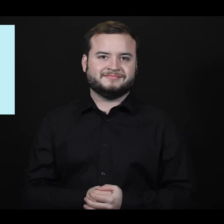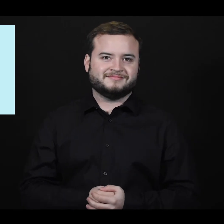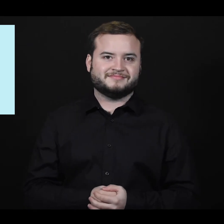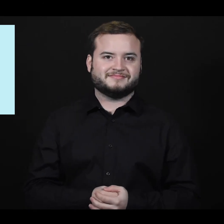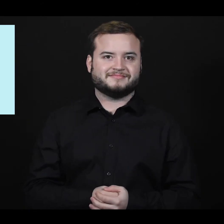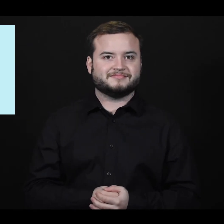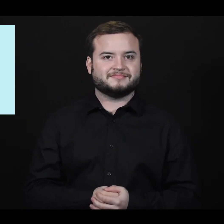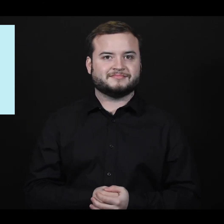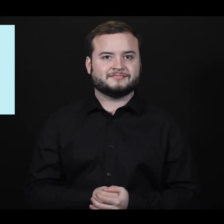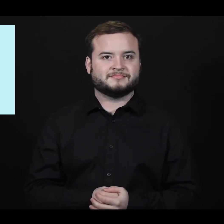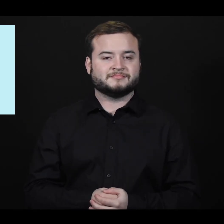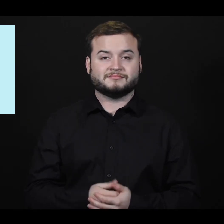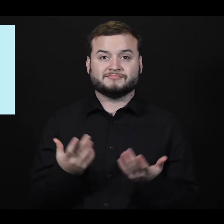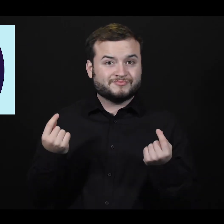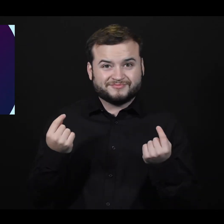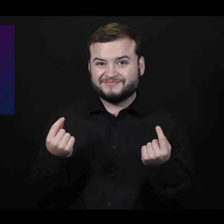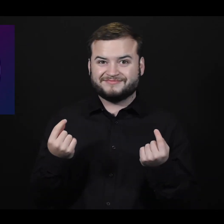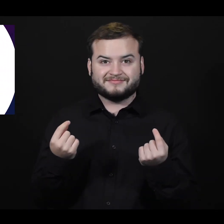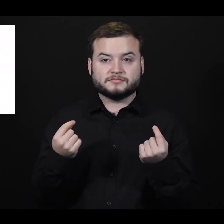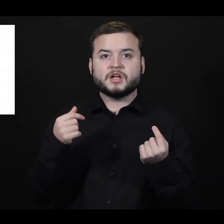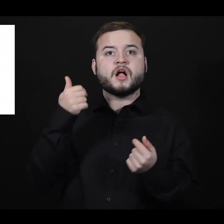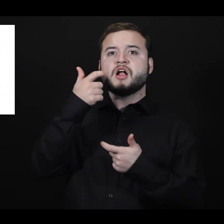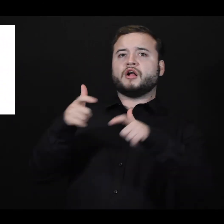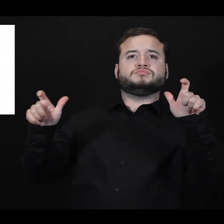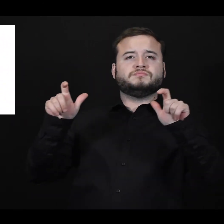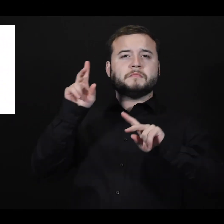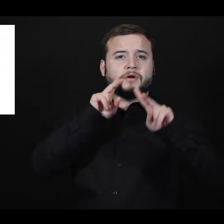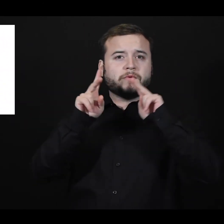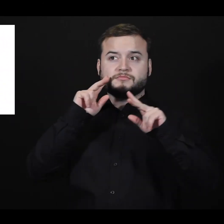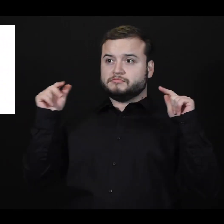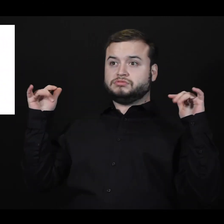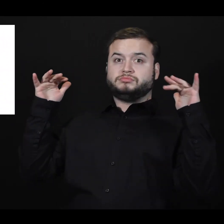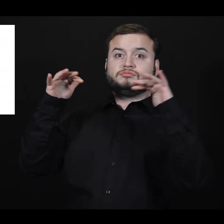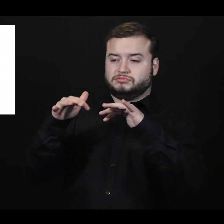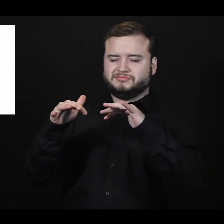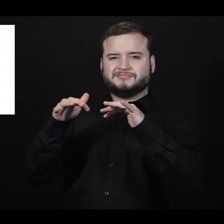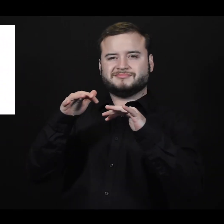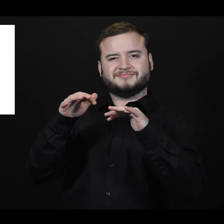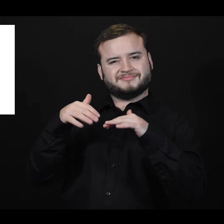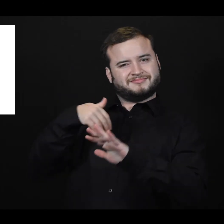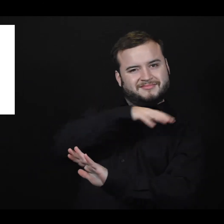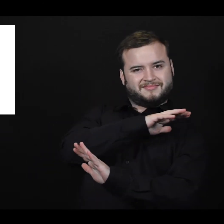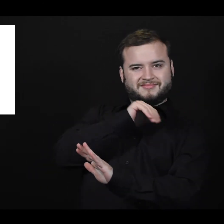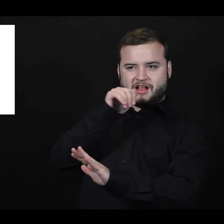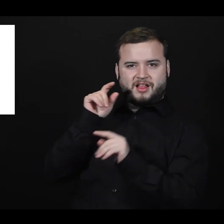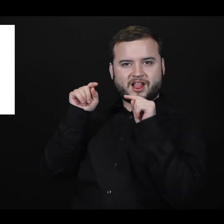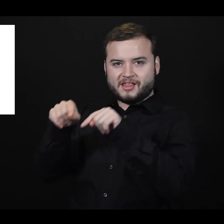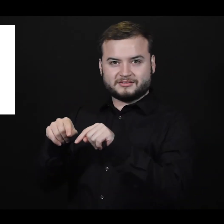Stay away from large gatherings.